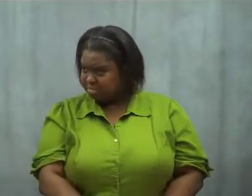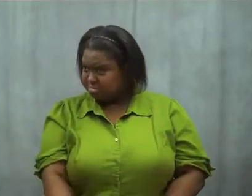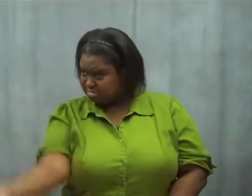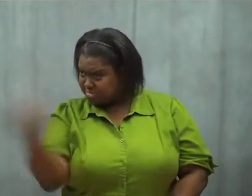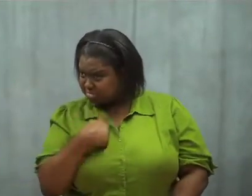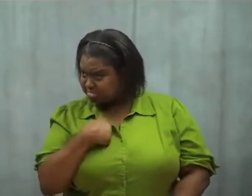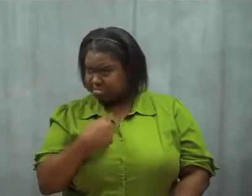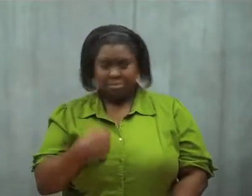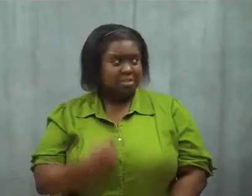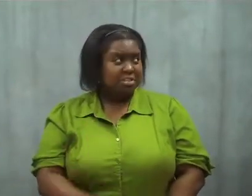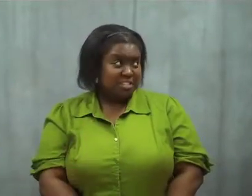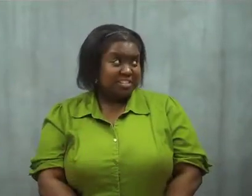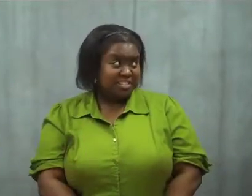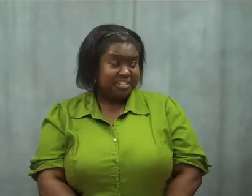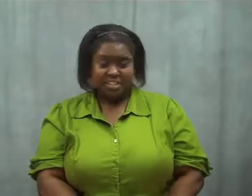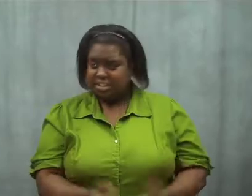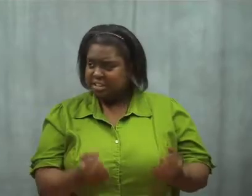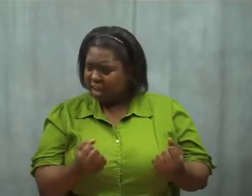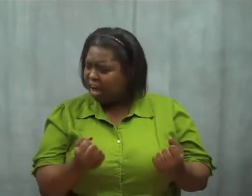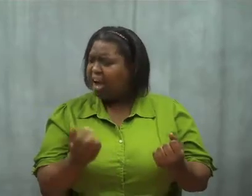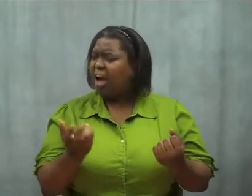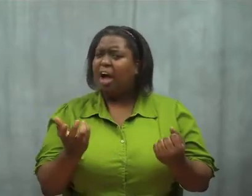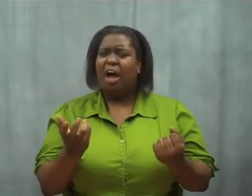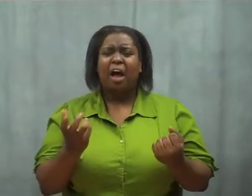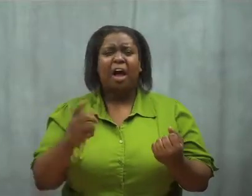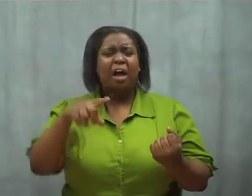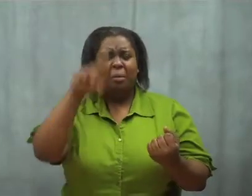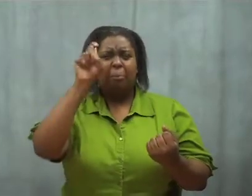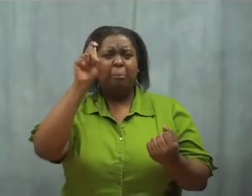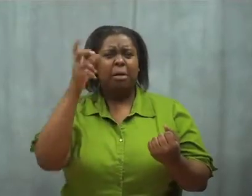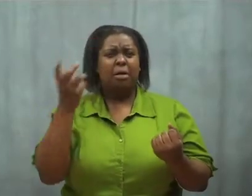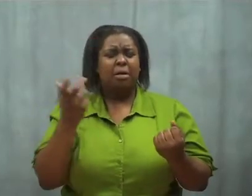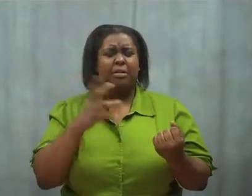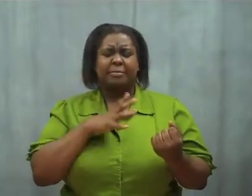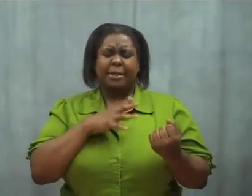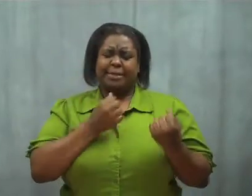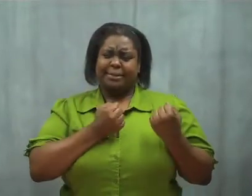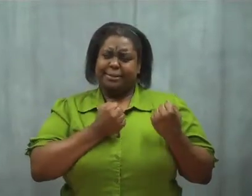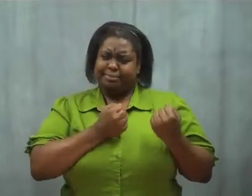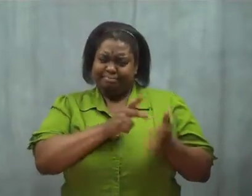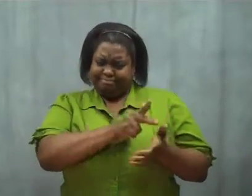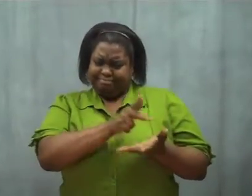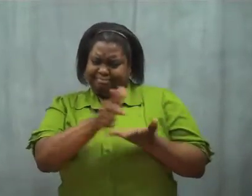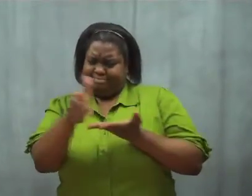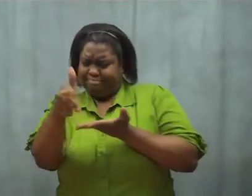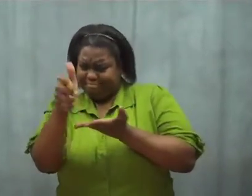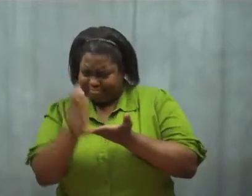My friend said, "Me?" I said, "Yep." Huh.. that's strange.